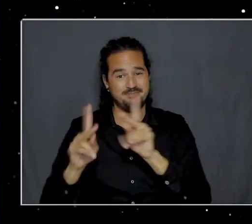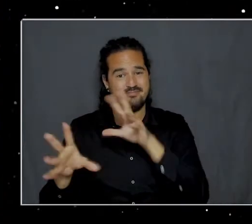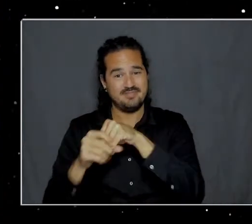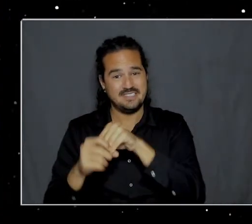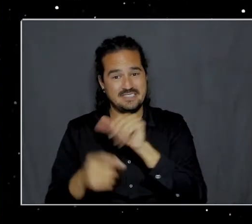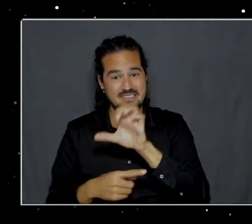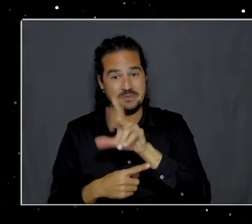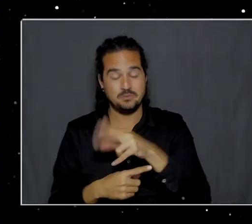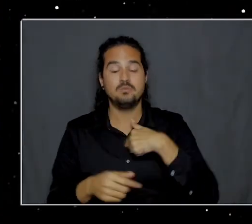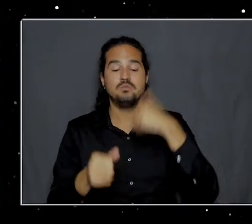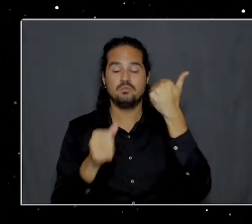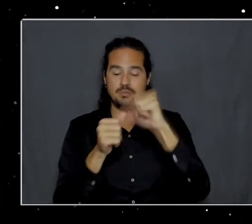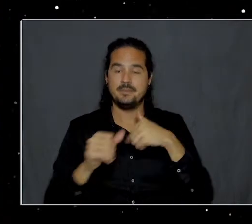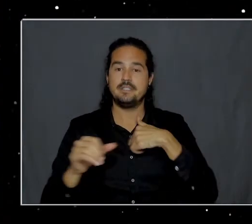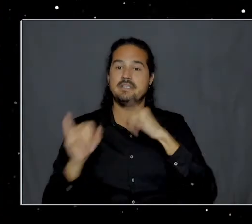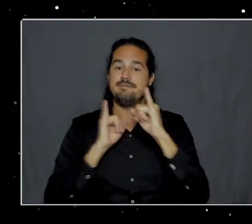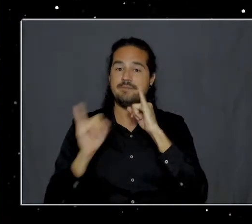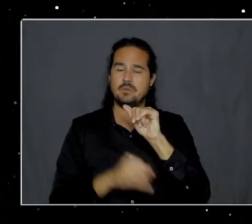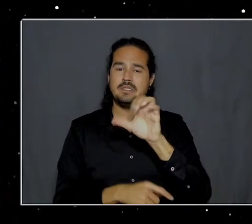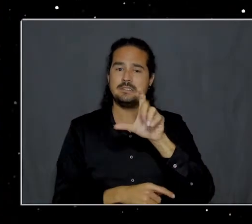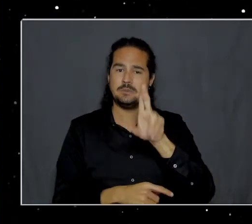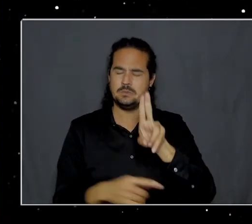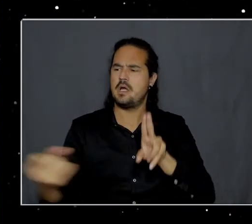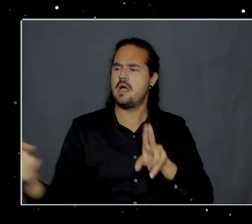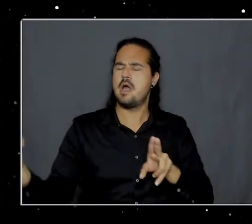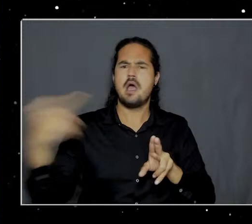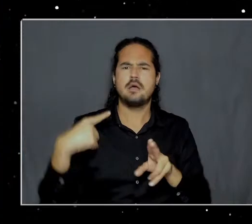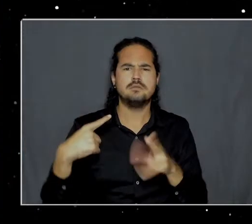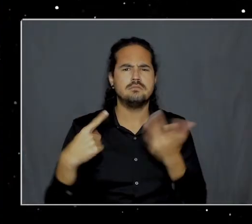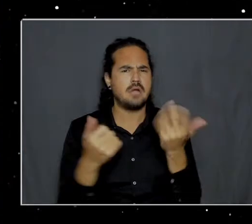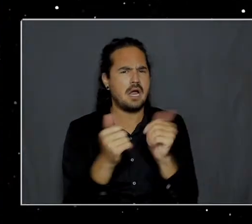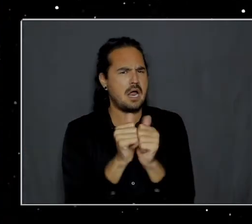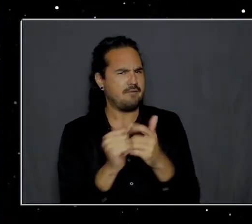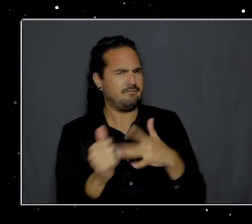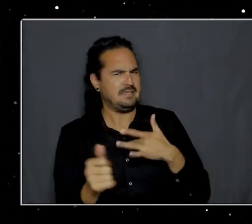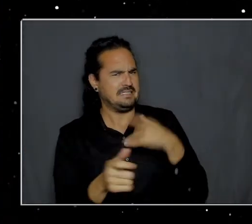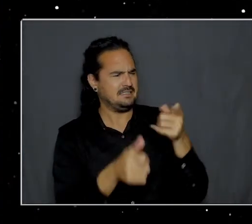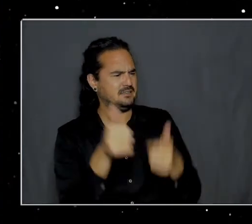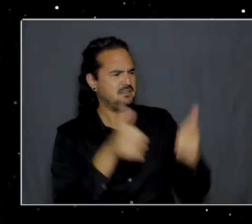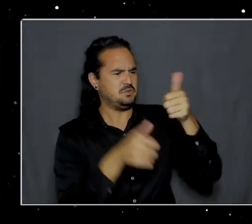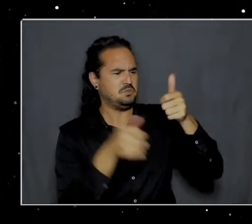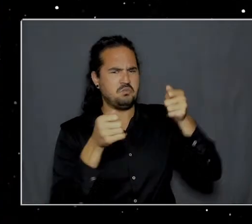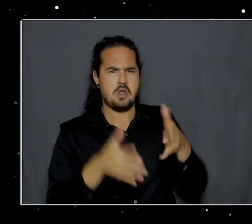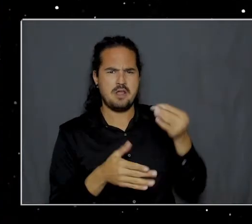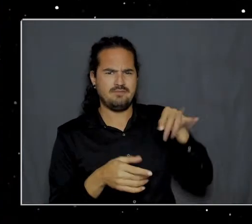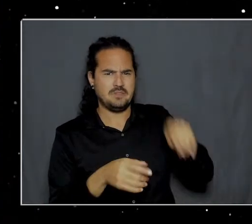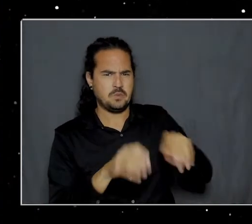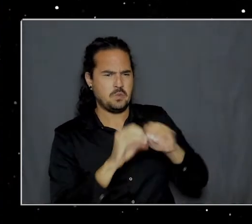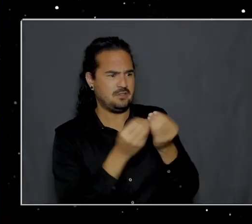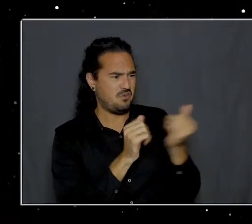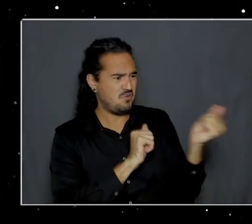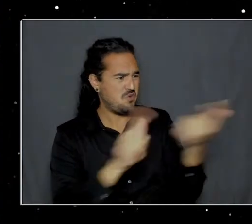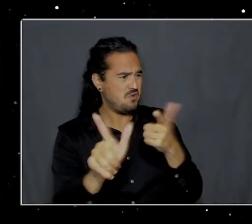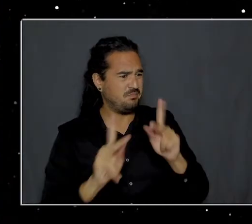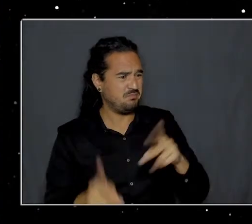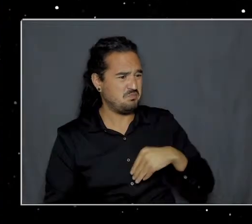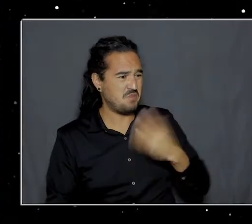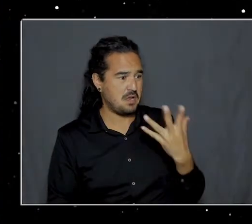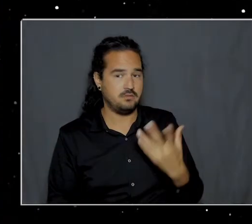THERE. AND EVEN BEFORE. I REMEMBER MY INTERVIEW AT THE ACLU, AND THEY WERE SAYING, "HOW WILL YOU FEEL BEING THE DIRECTOR